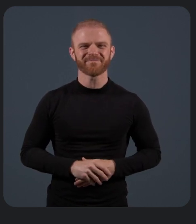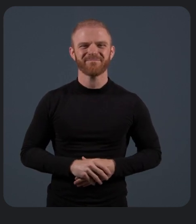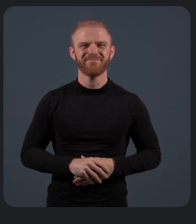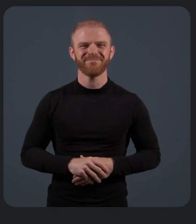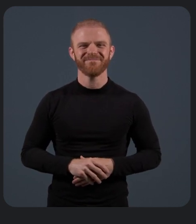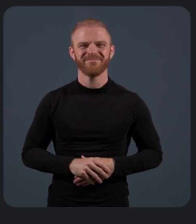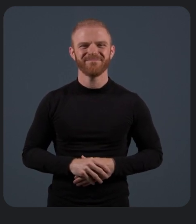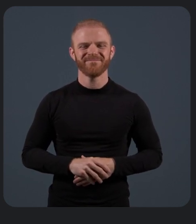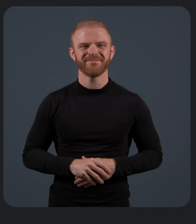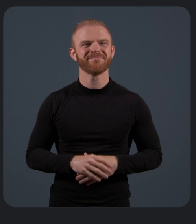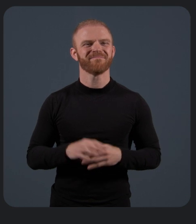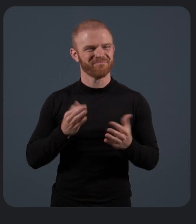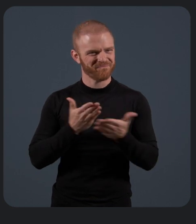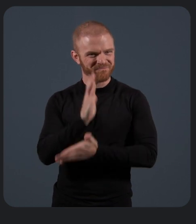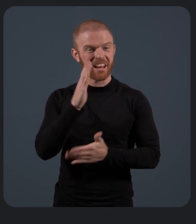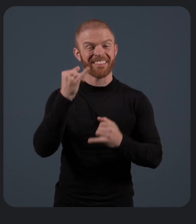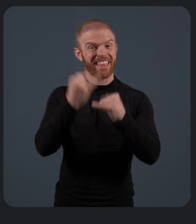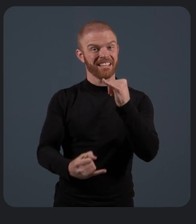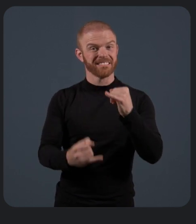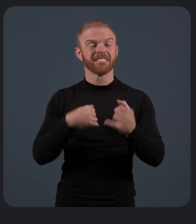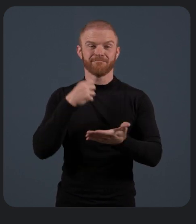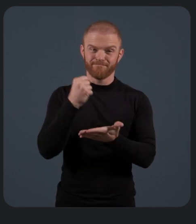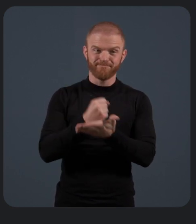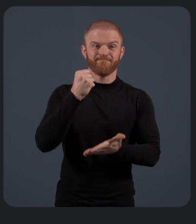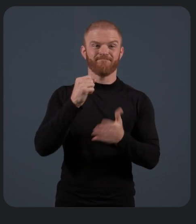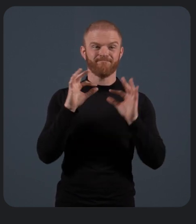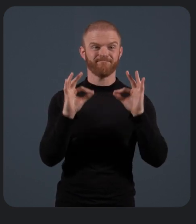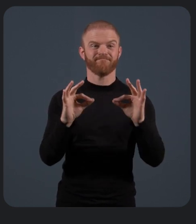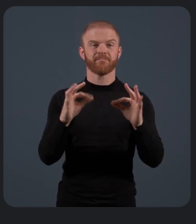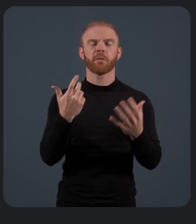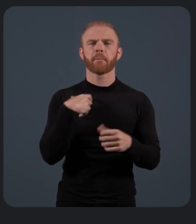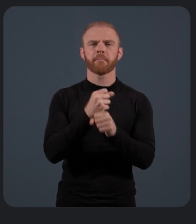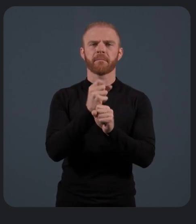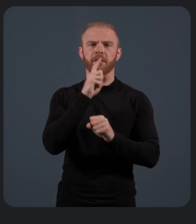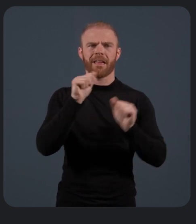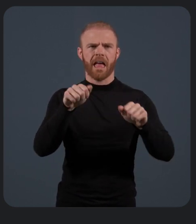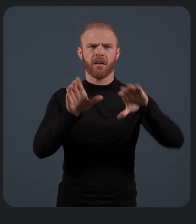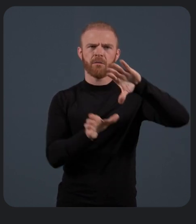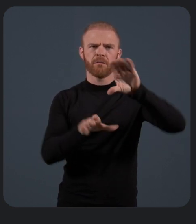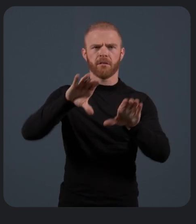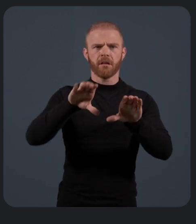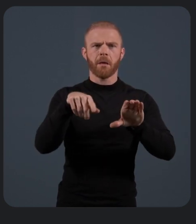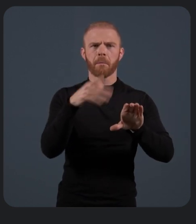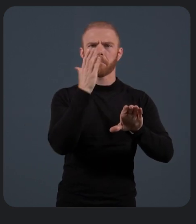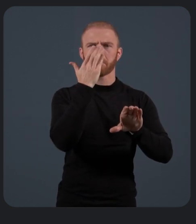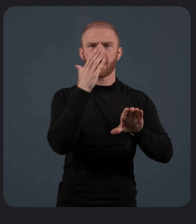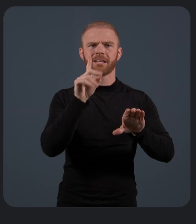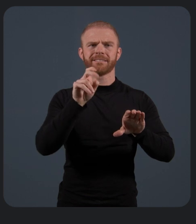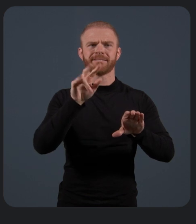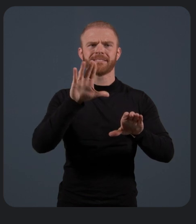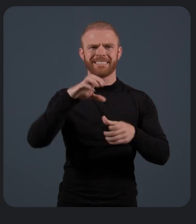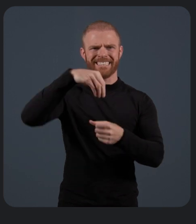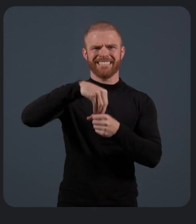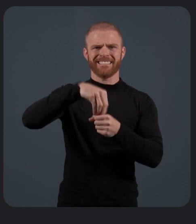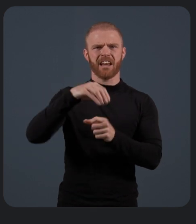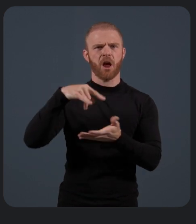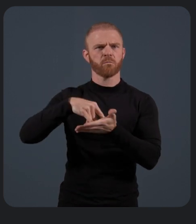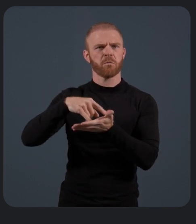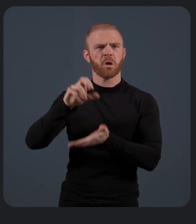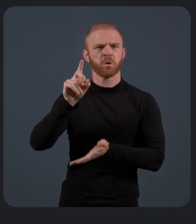All right. And, lastly, to validate this, I can actually rotate the mirrored device inside of Android Studio to see how my content looks.